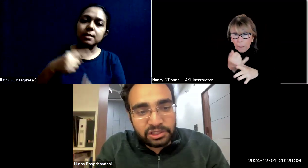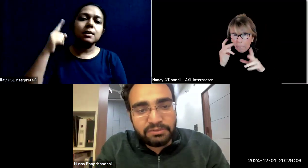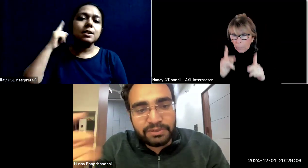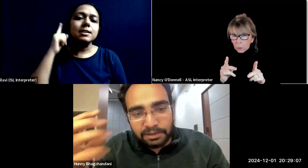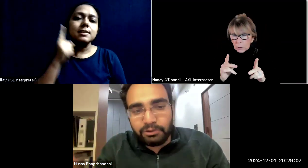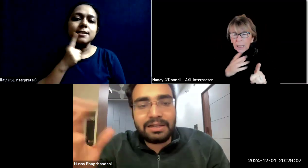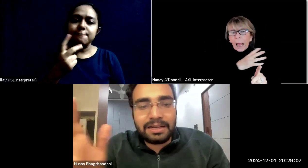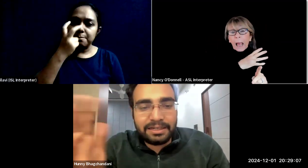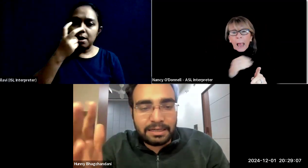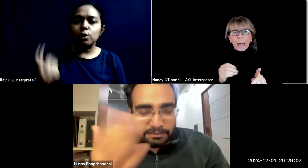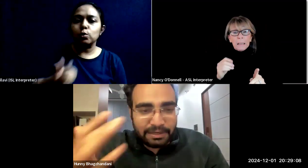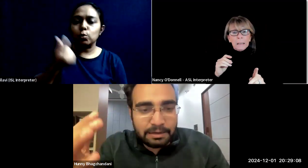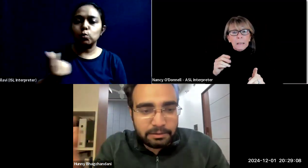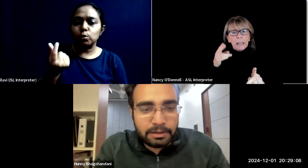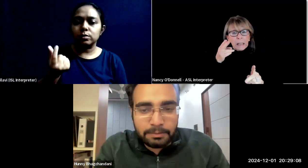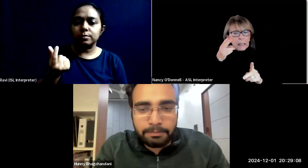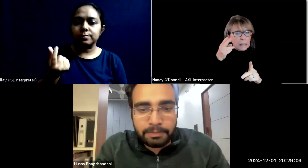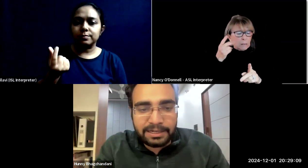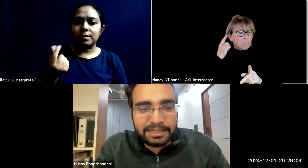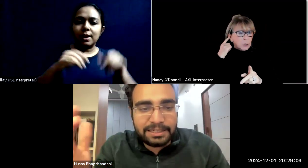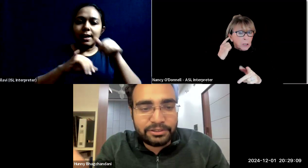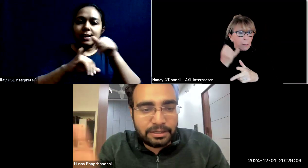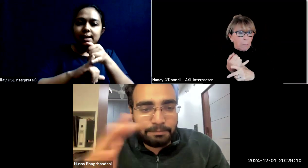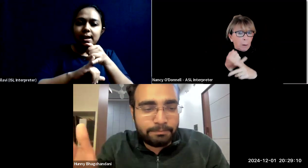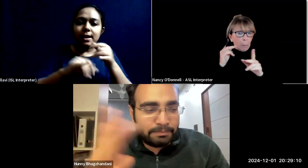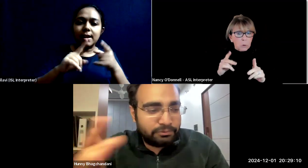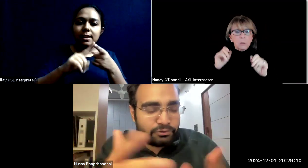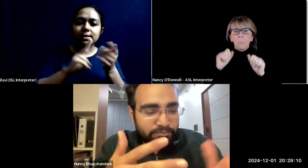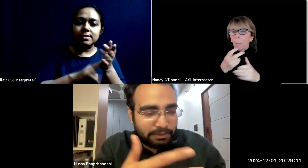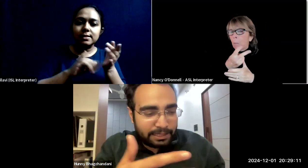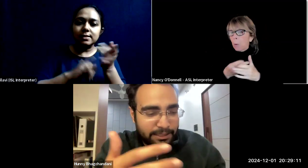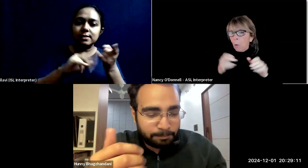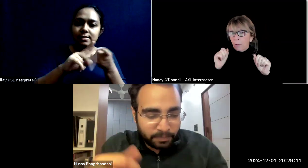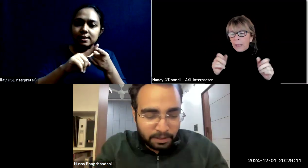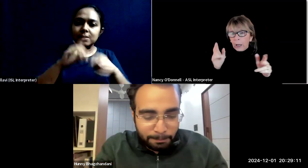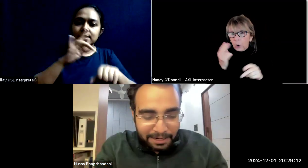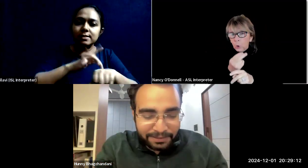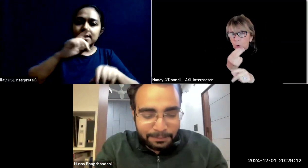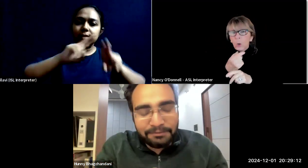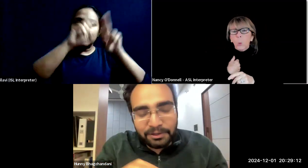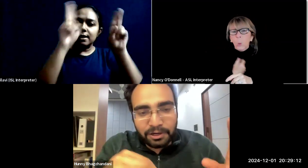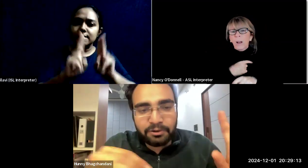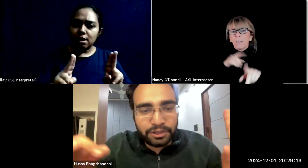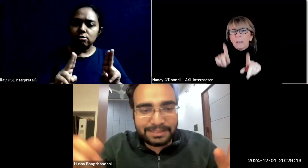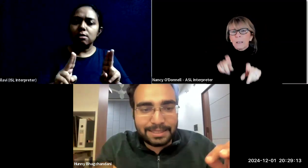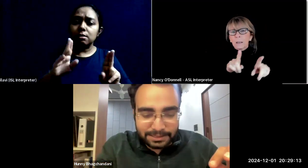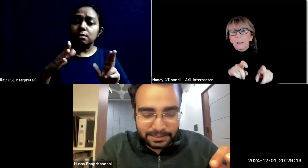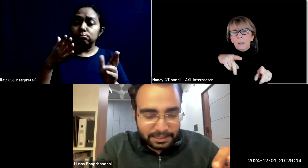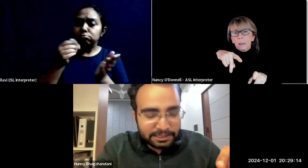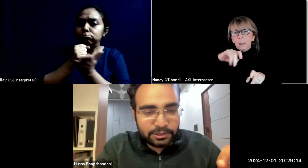If you know the Sense International. We are conducting a like a pilot with them and we got good results.